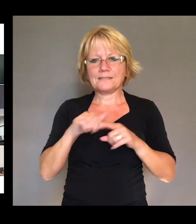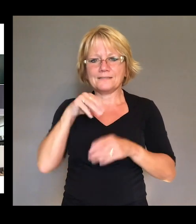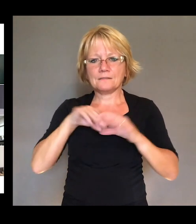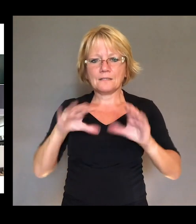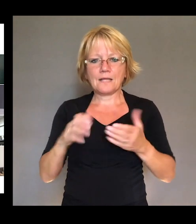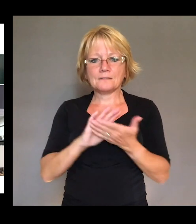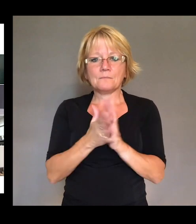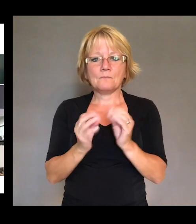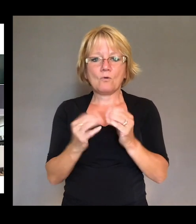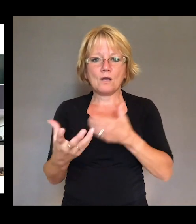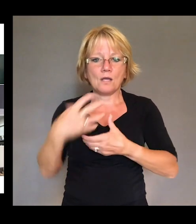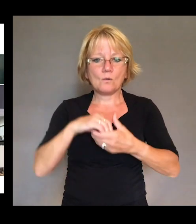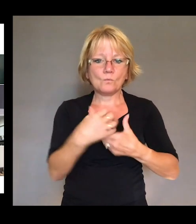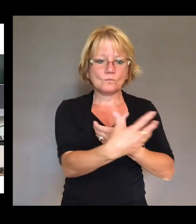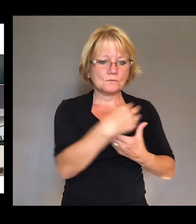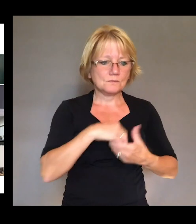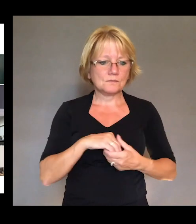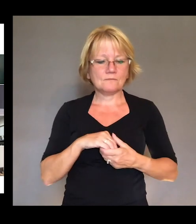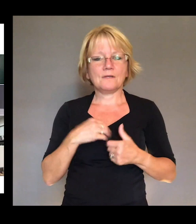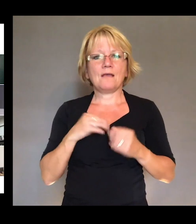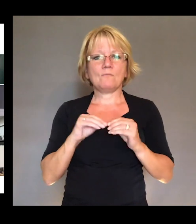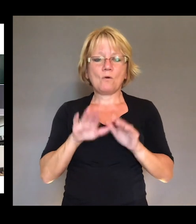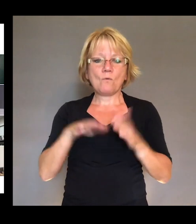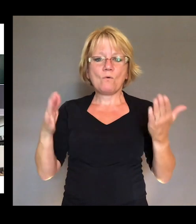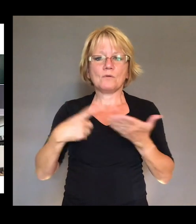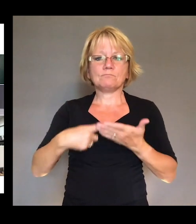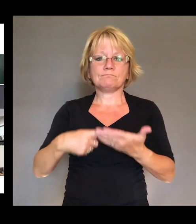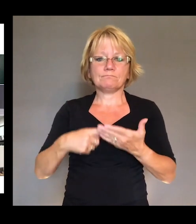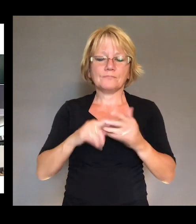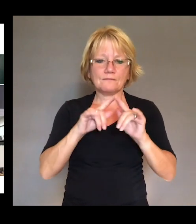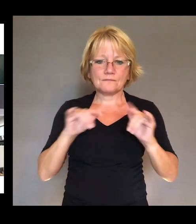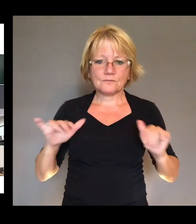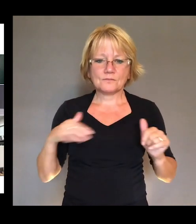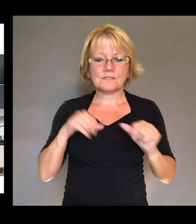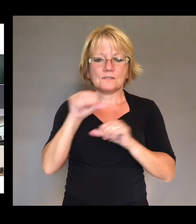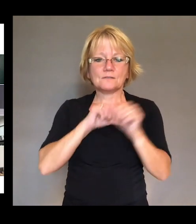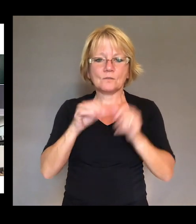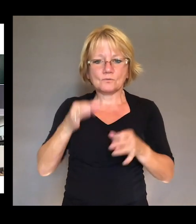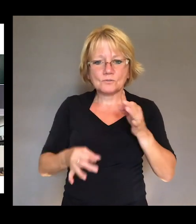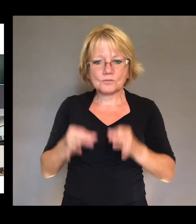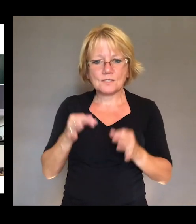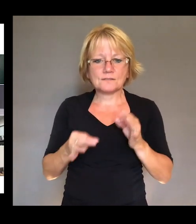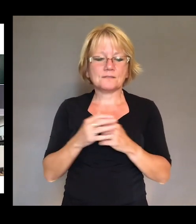that are more inclusive and opens up discussions of diversity and social justice